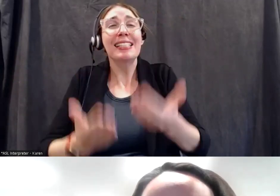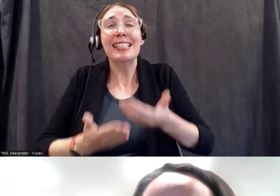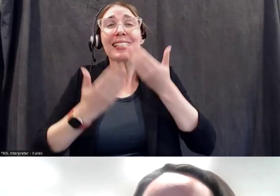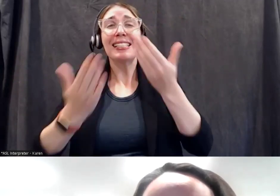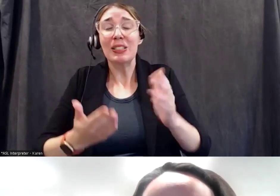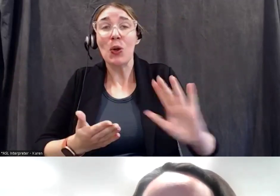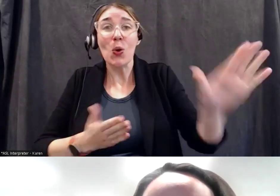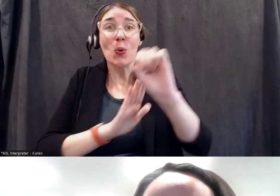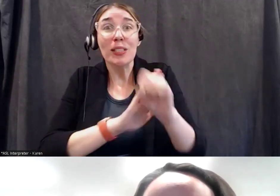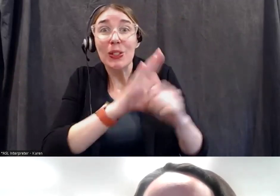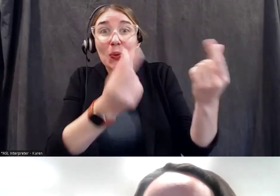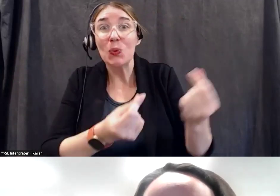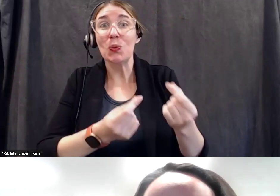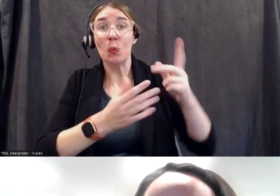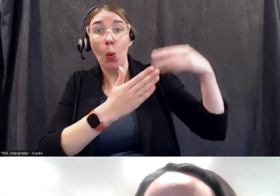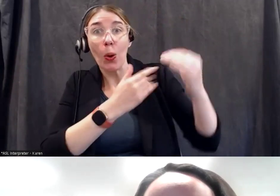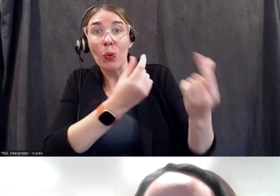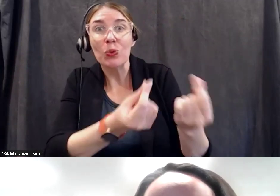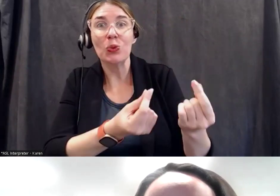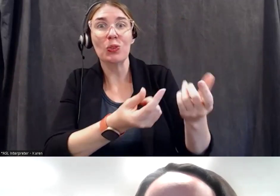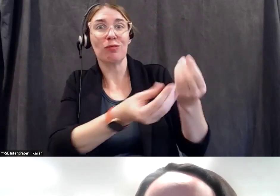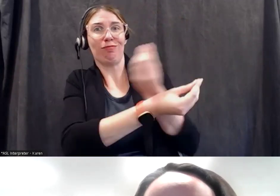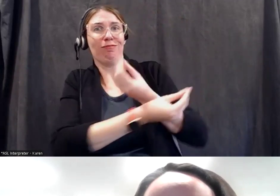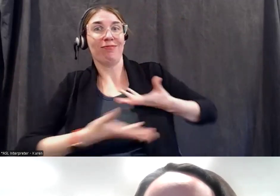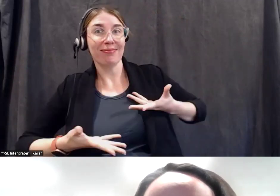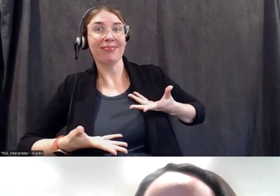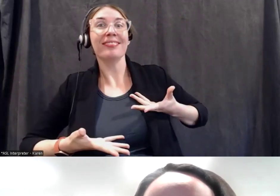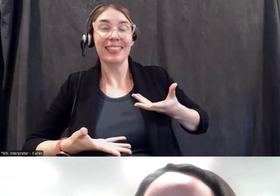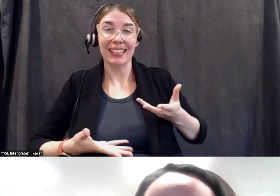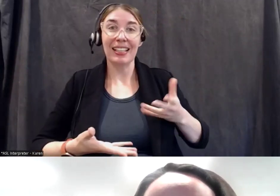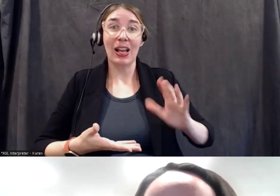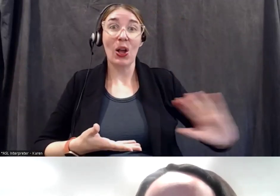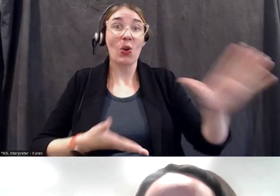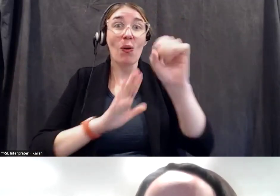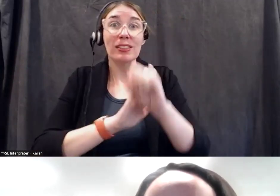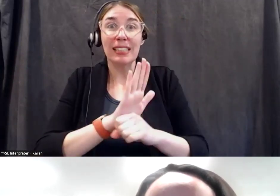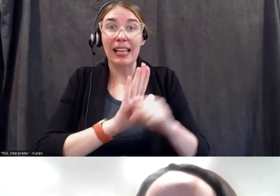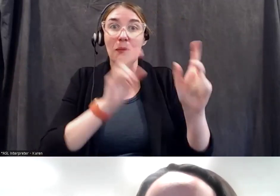programs are doing, and what the residents of your states have the opportunity to do.